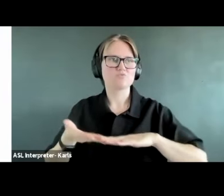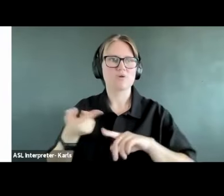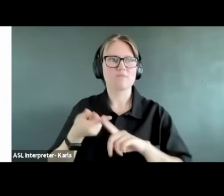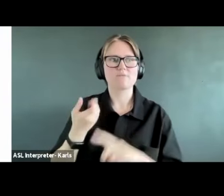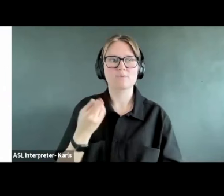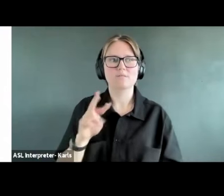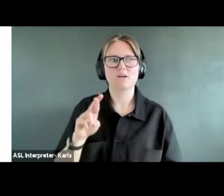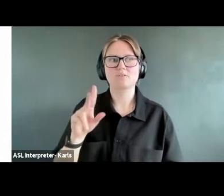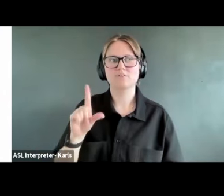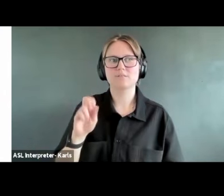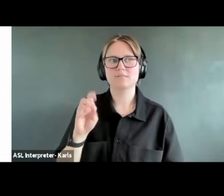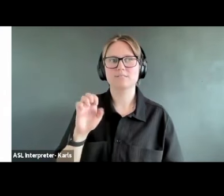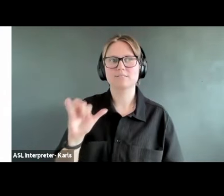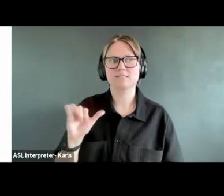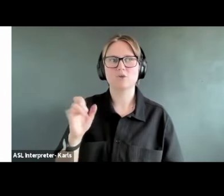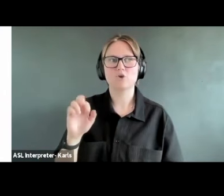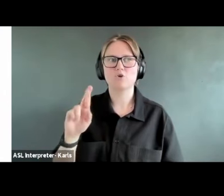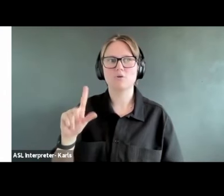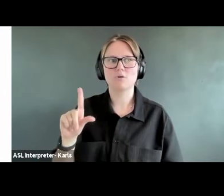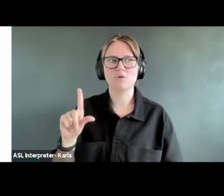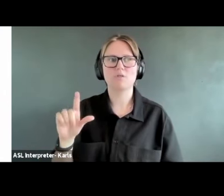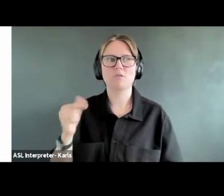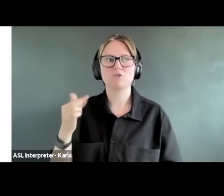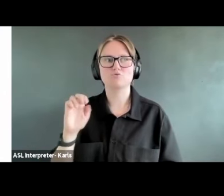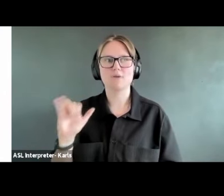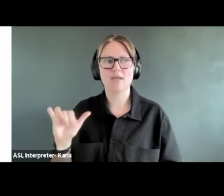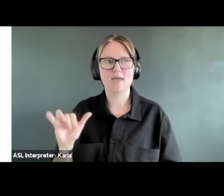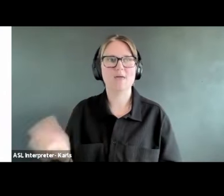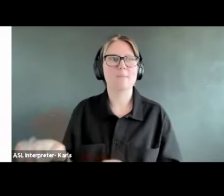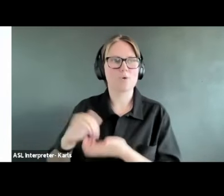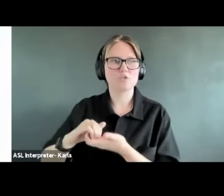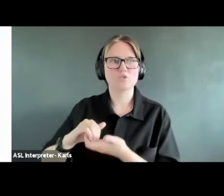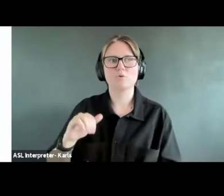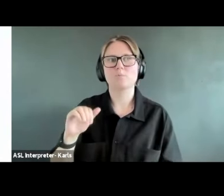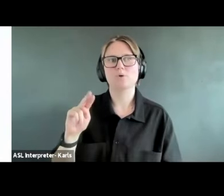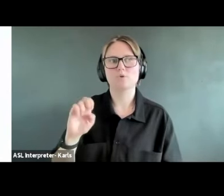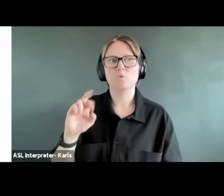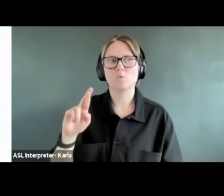Um, and we have a ton of resources on our, ,